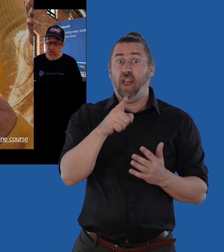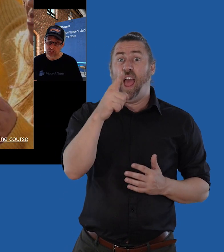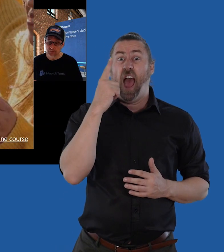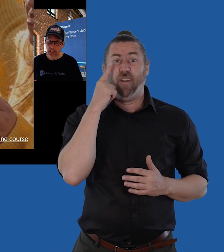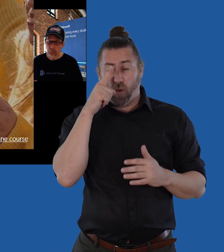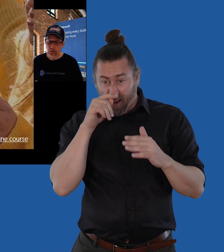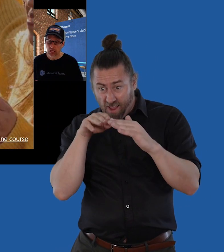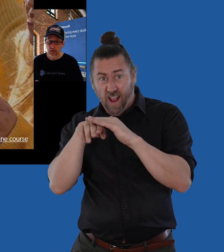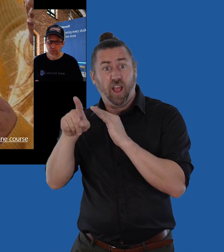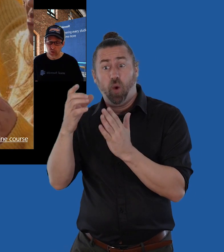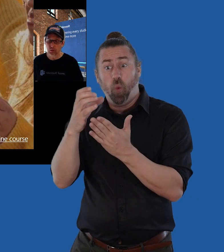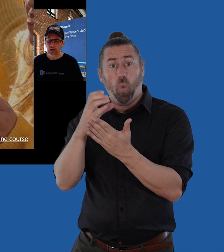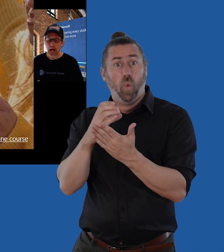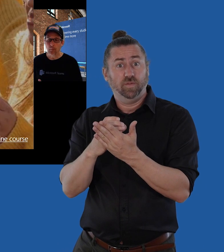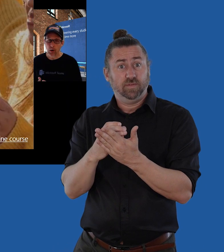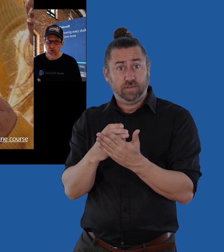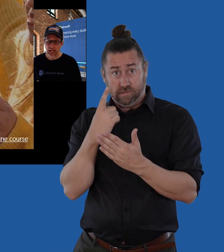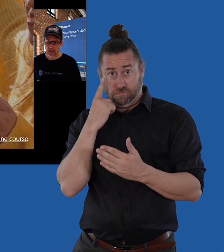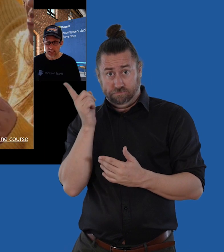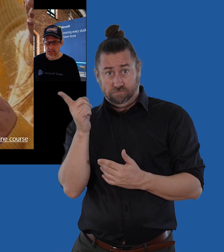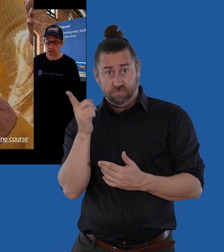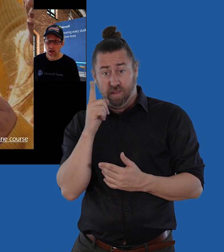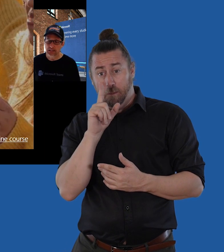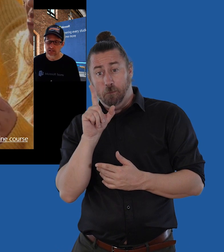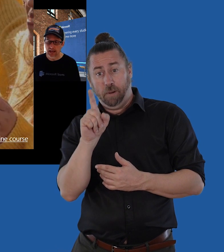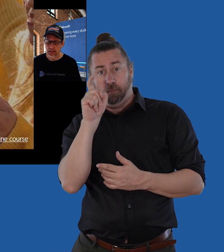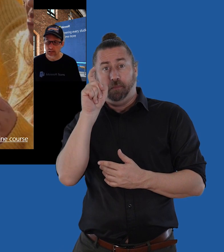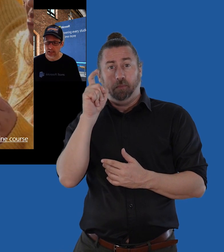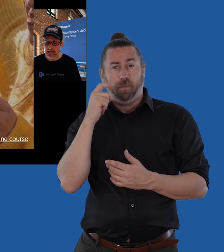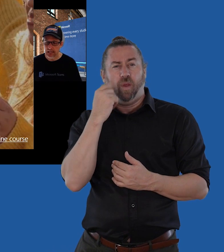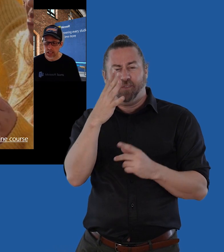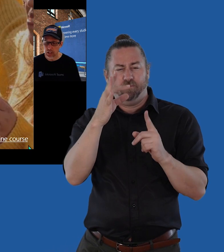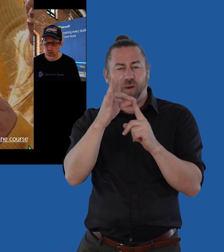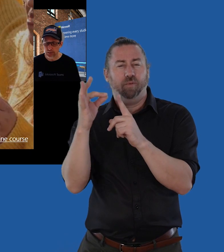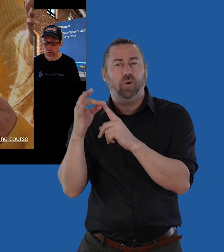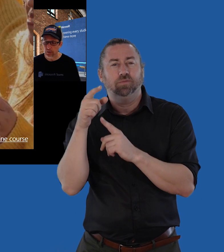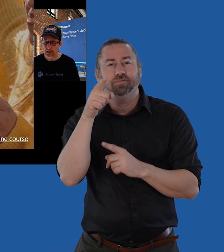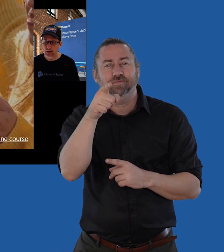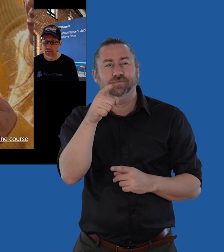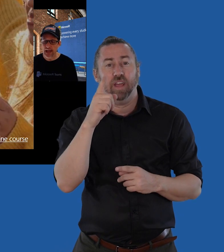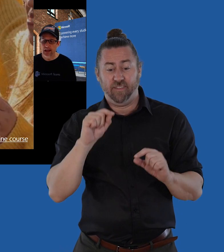which is available here for you, and when you get these slides. So, that little link down here, you'll be able to click on that,